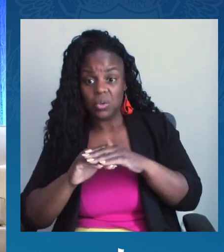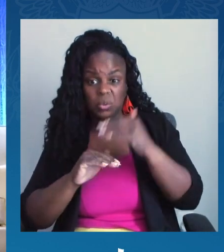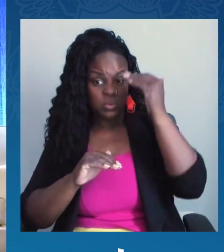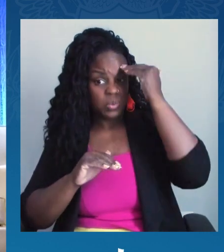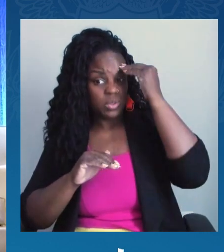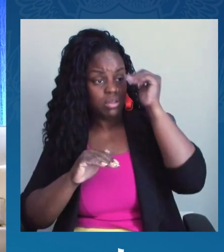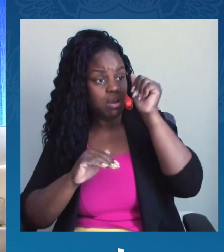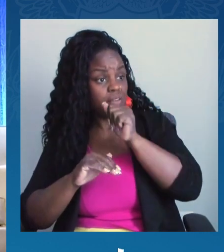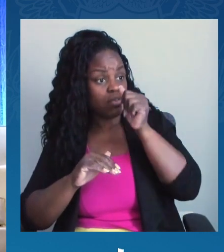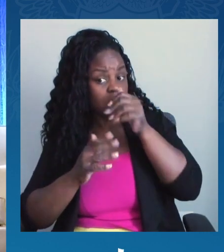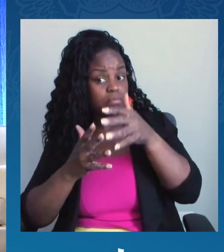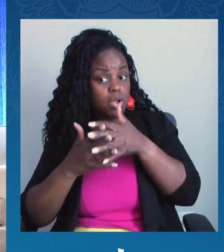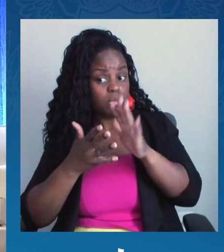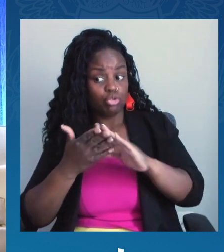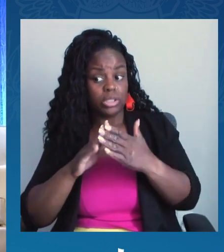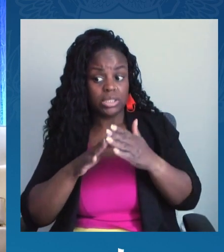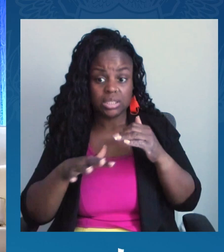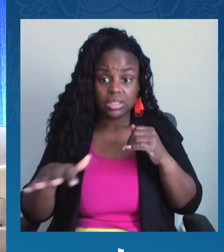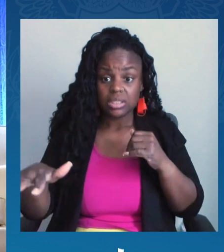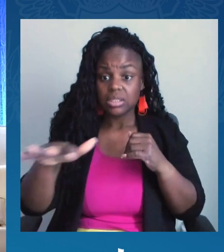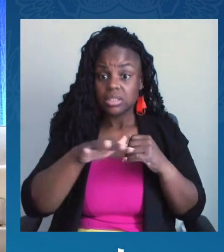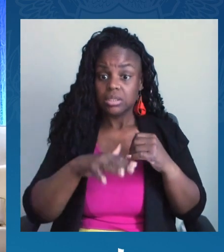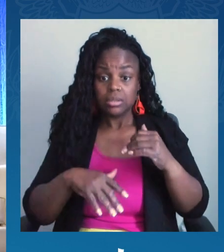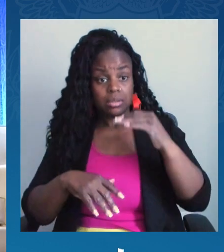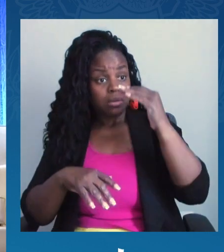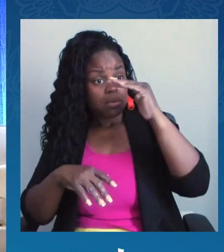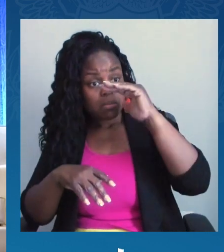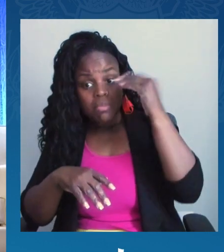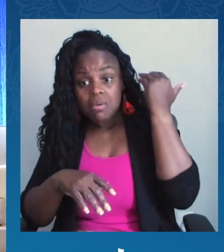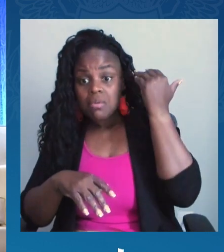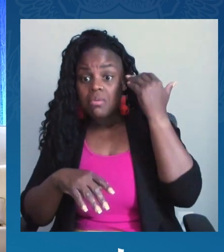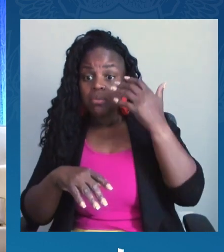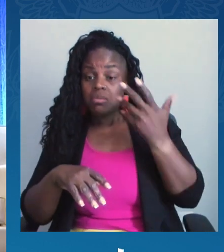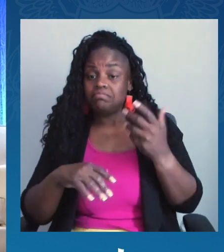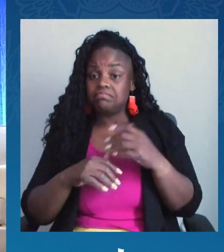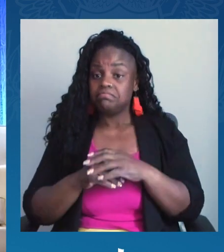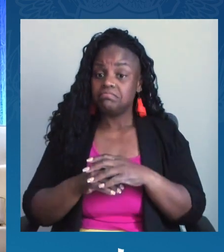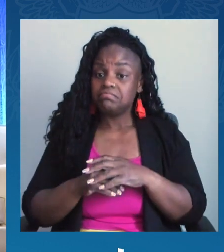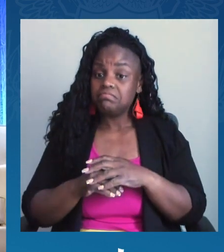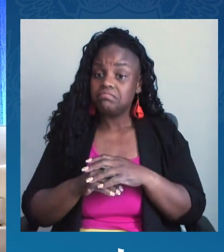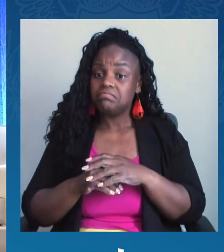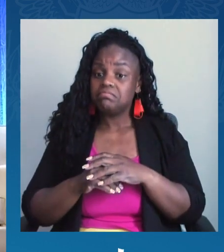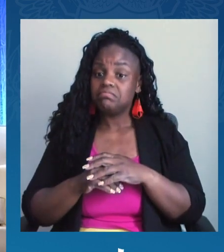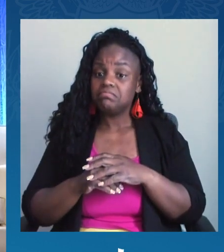that black maternal mortality rates are at an alarming rate.